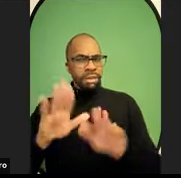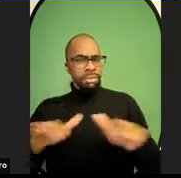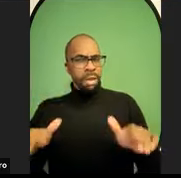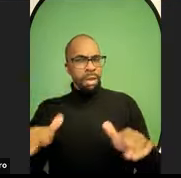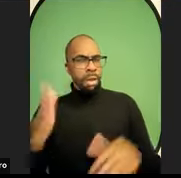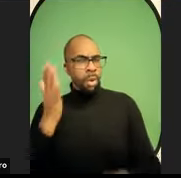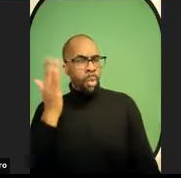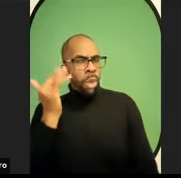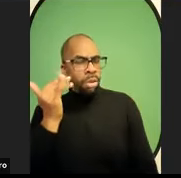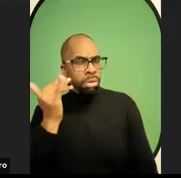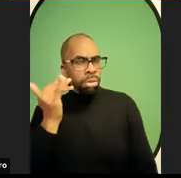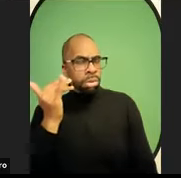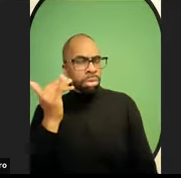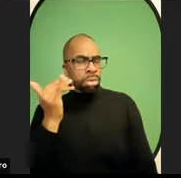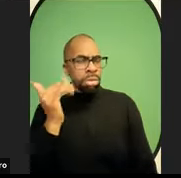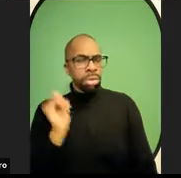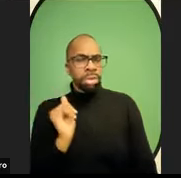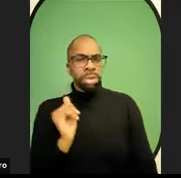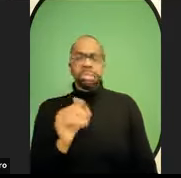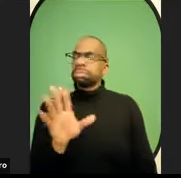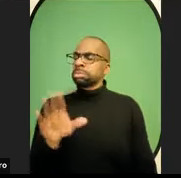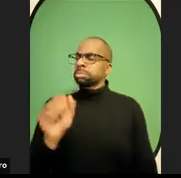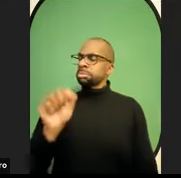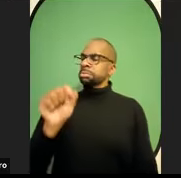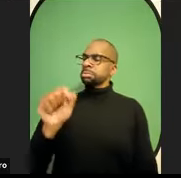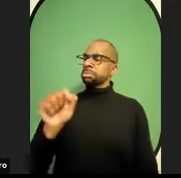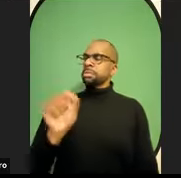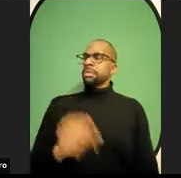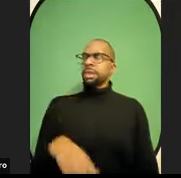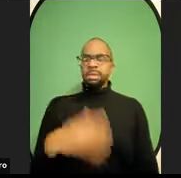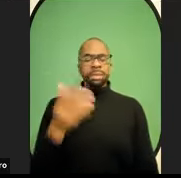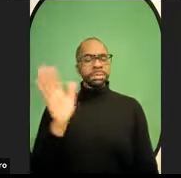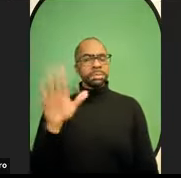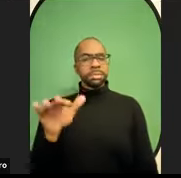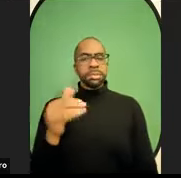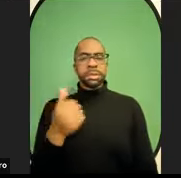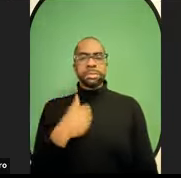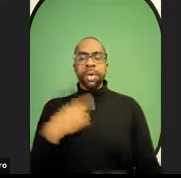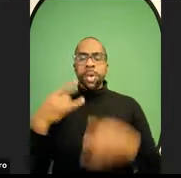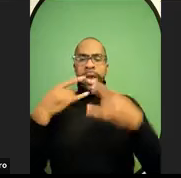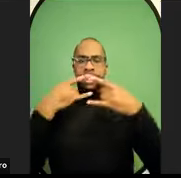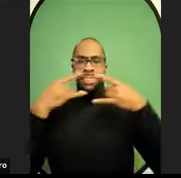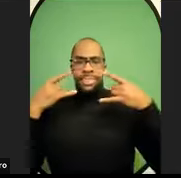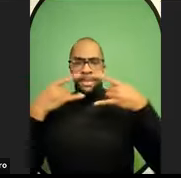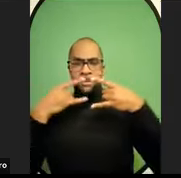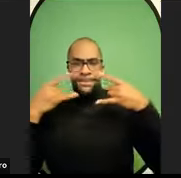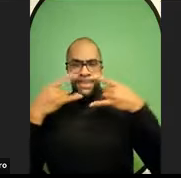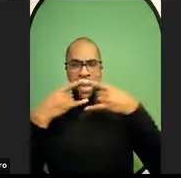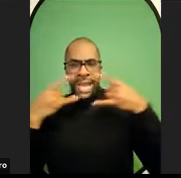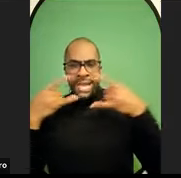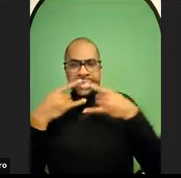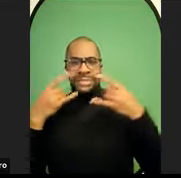As this is special needs kids. Yeah, no, I love Yeah, no I listen, the math